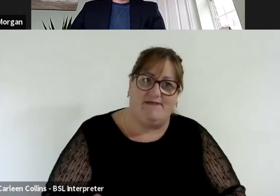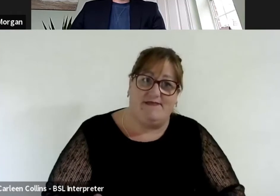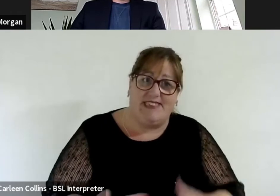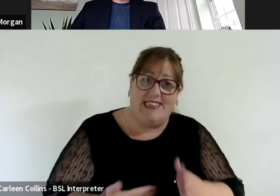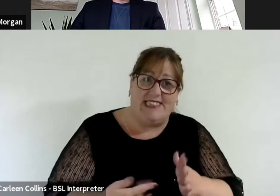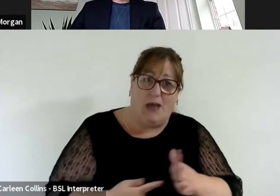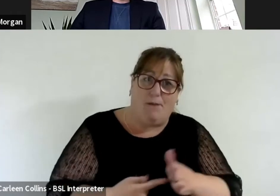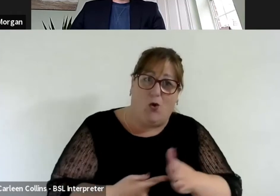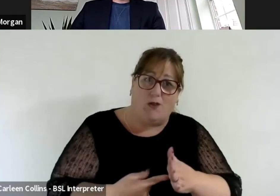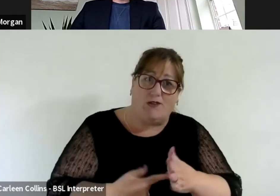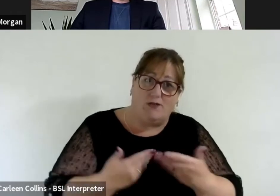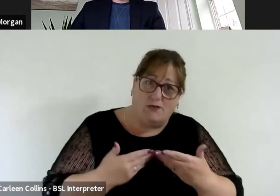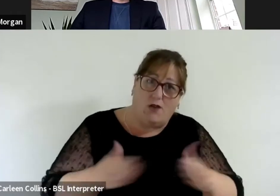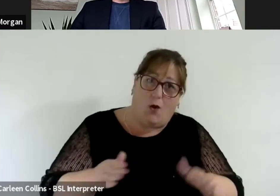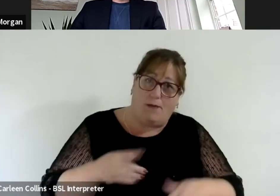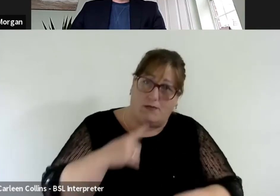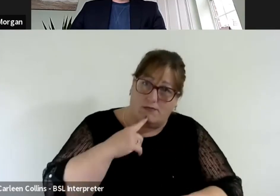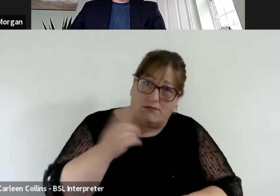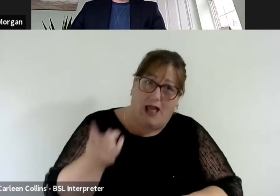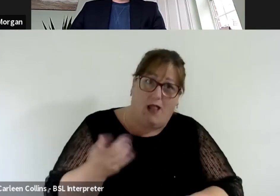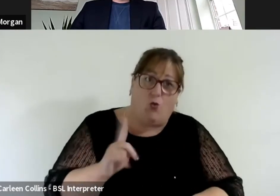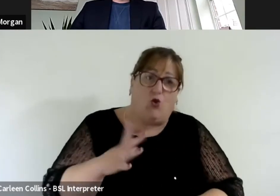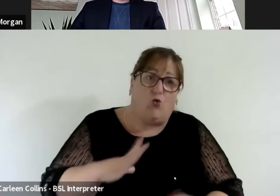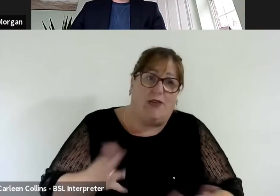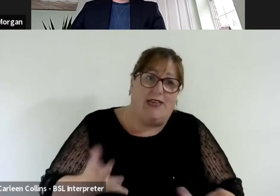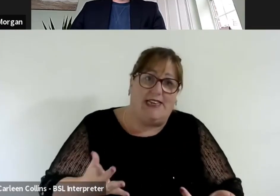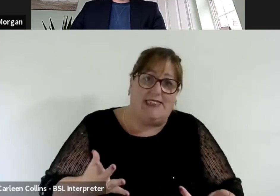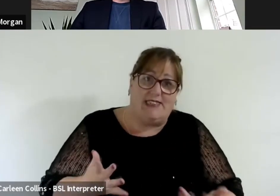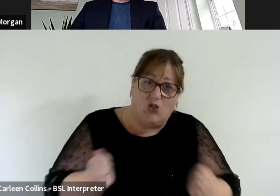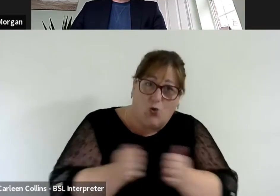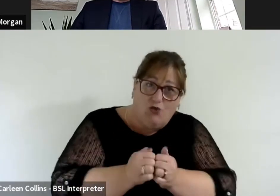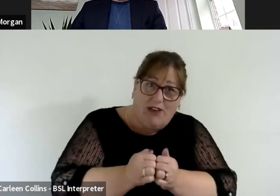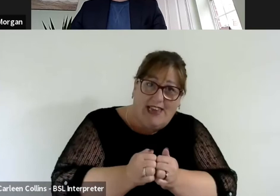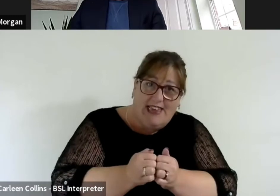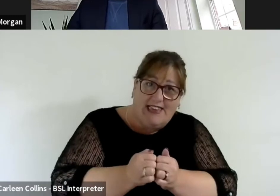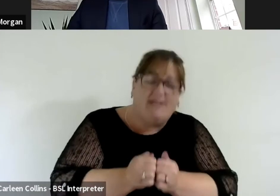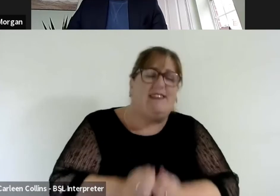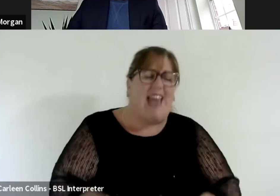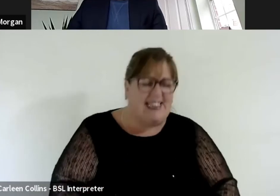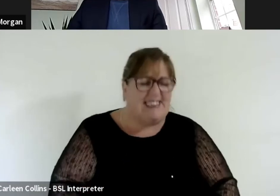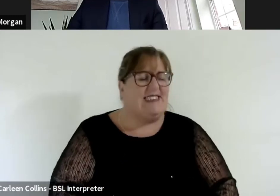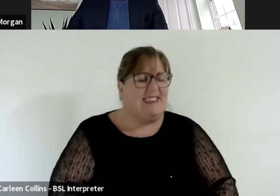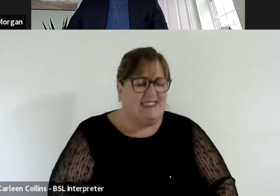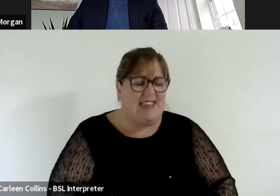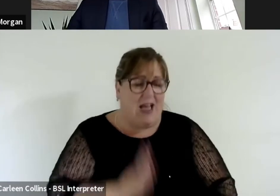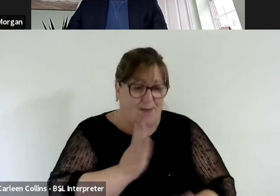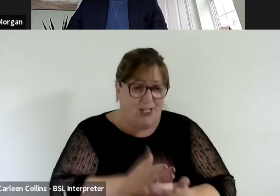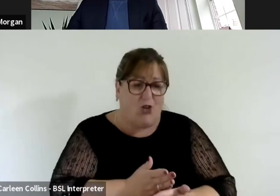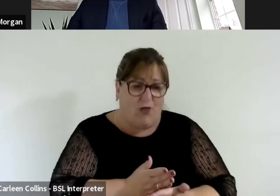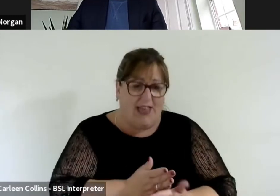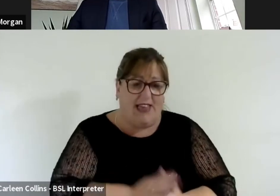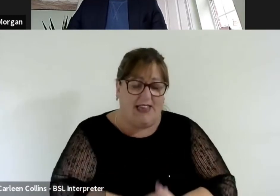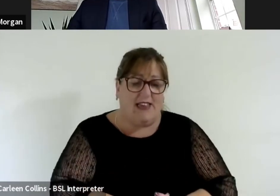But it's also really important that the candidate when they are applying lets you know what accommodations they may need in order to help them thrive at that interview stage, if they are successful in moving forward.